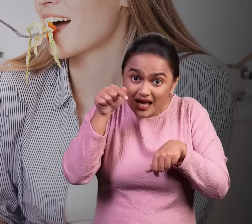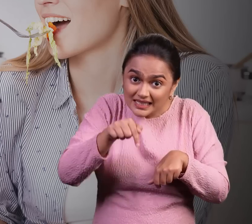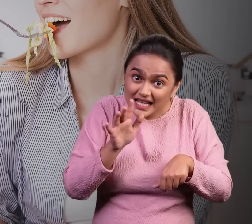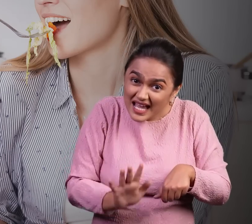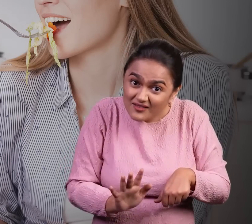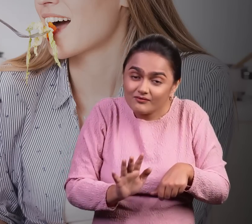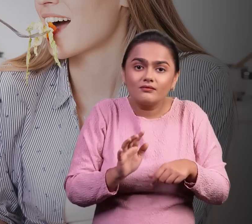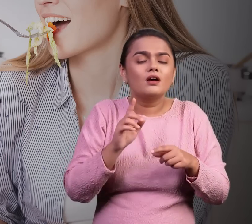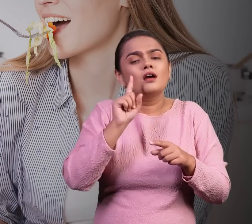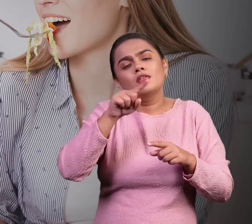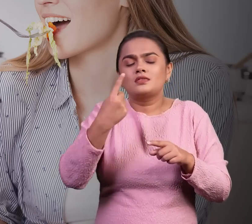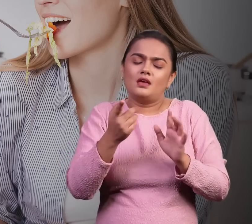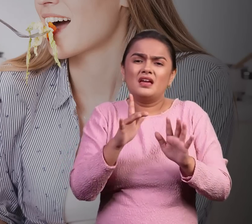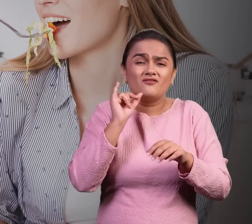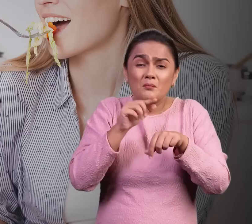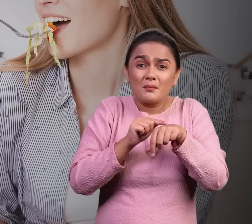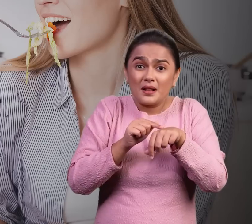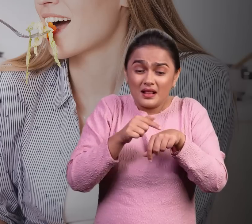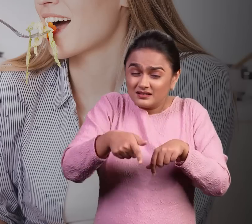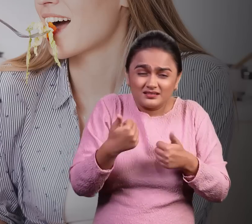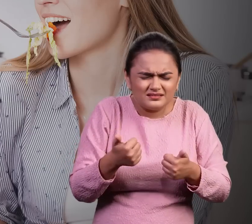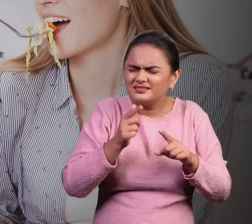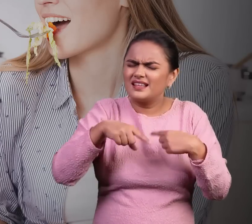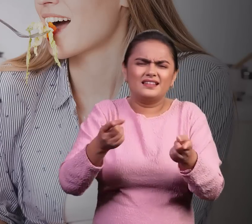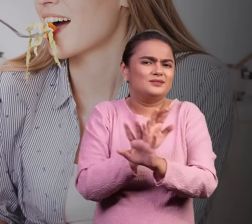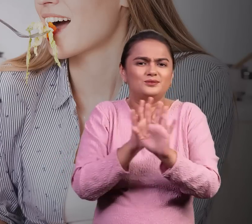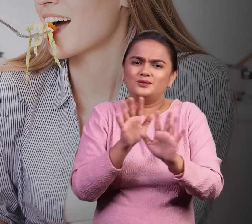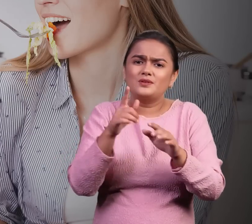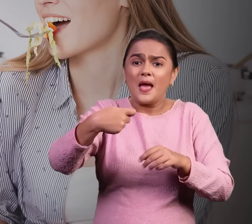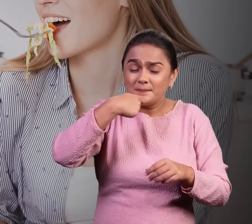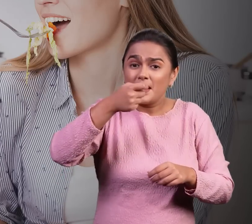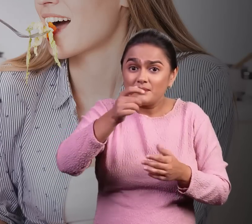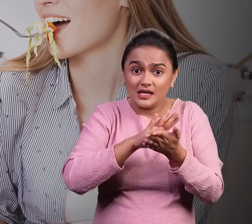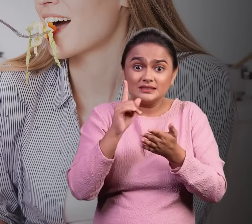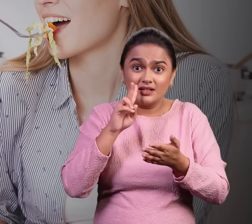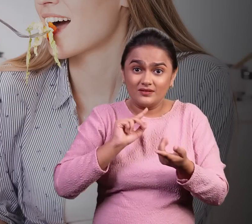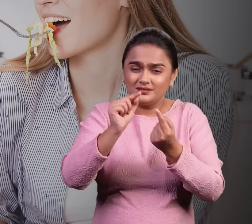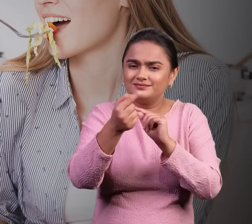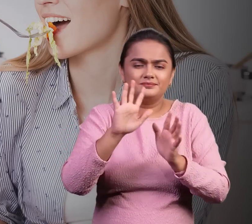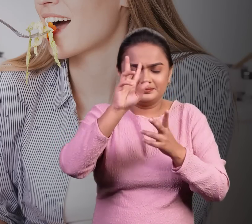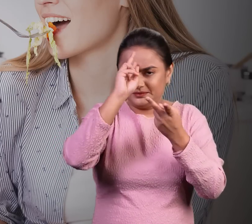Unless the saliva is blood-stained, HIV will not transmit. It's a misconception that HIV is transmitted by sharing food.